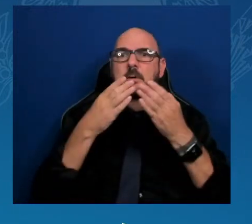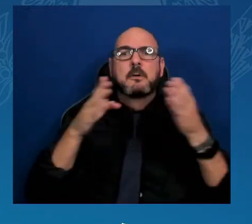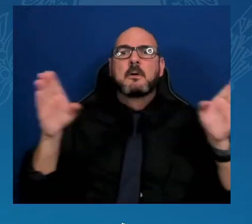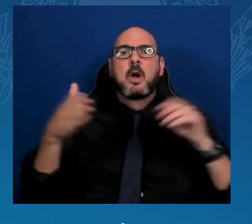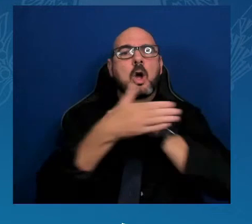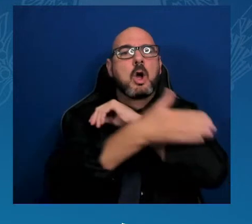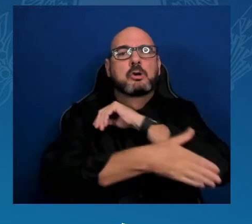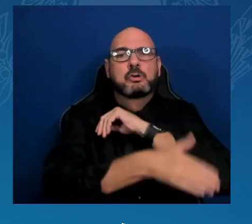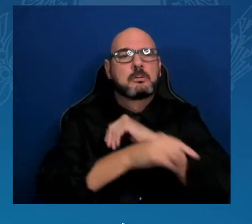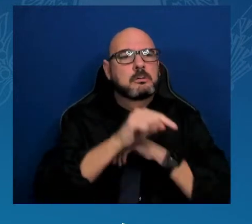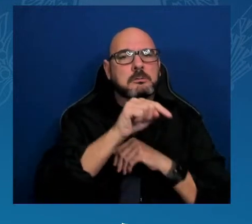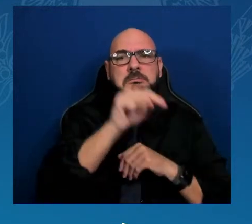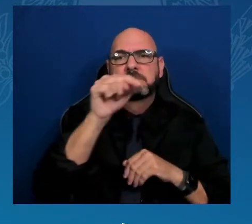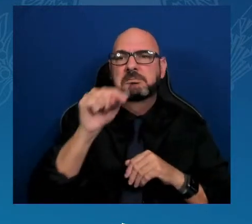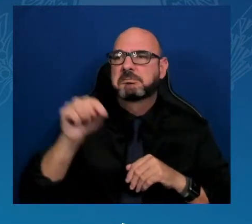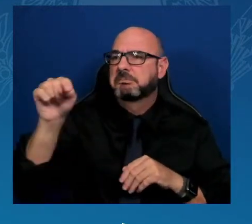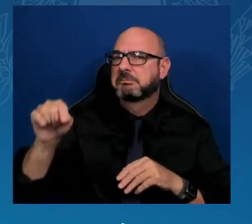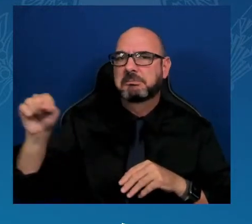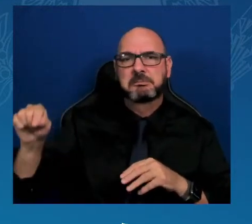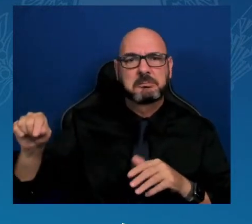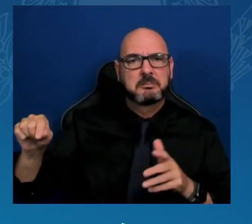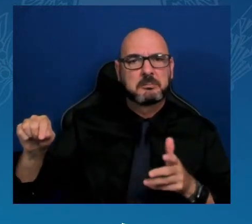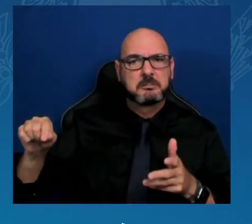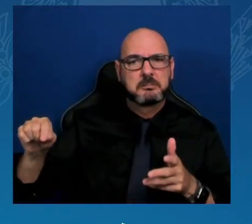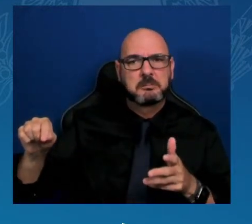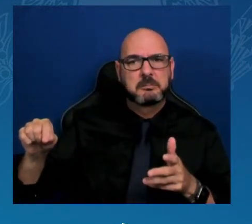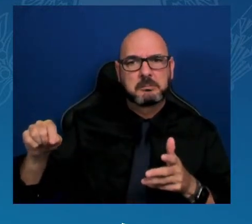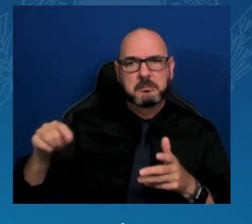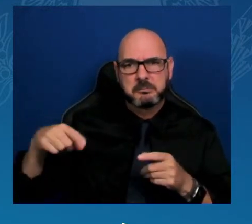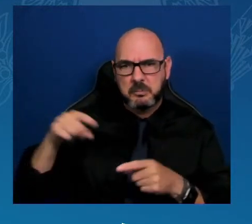hard-won freedoms are under full-on attack.